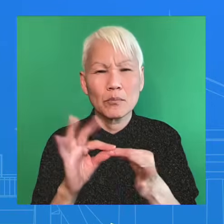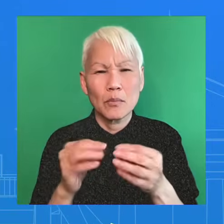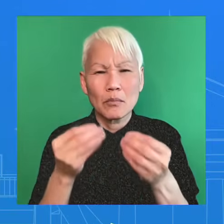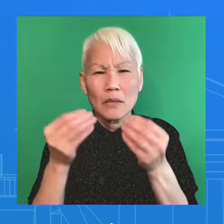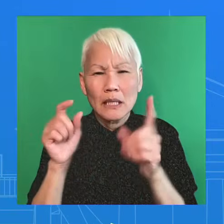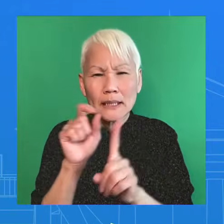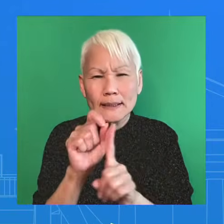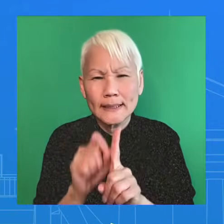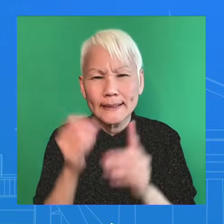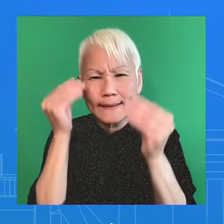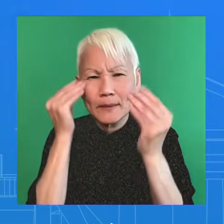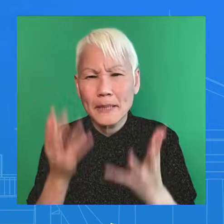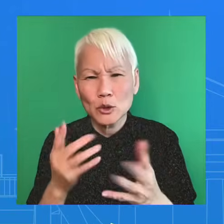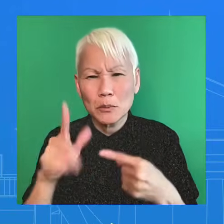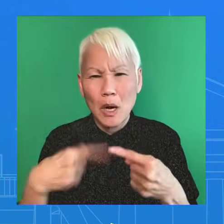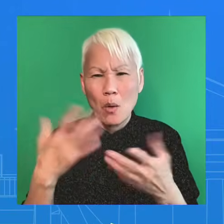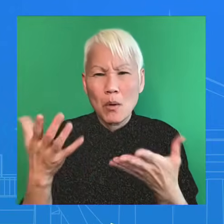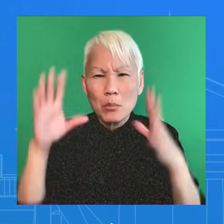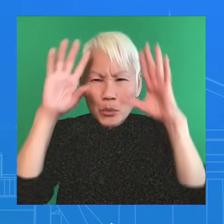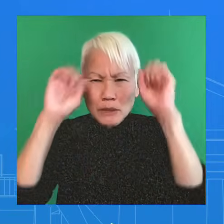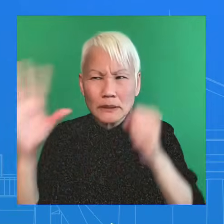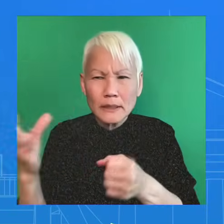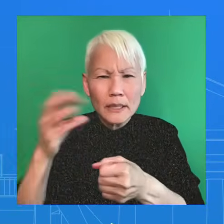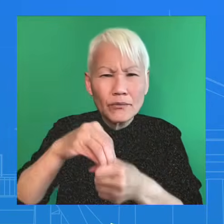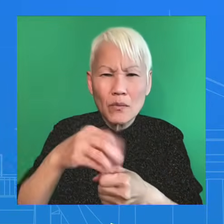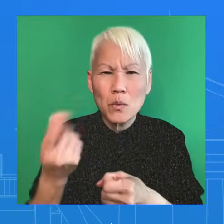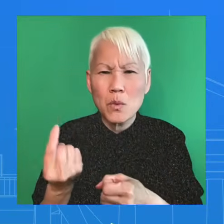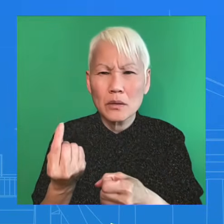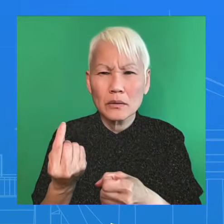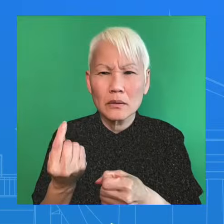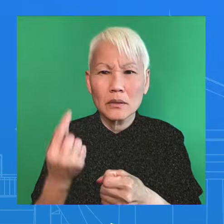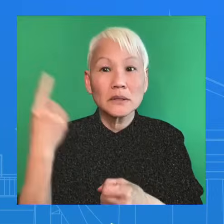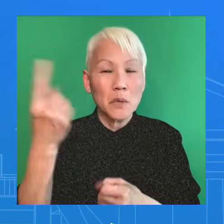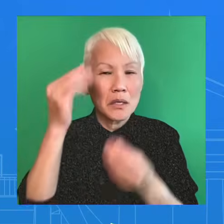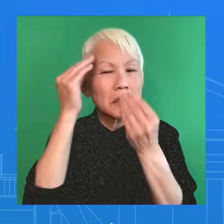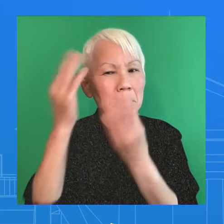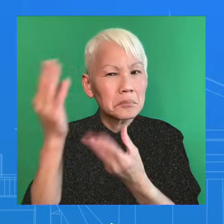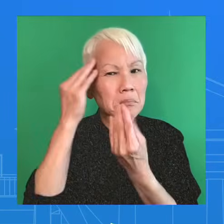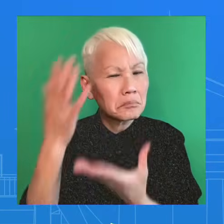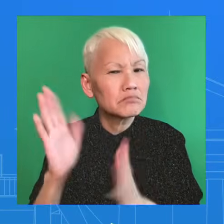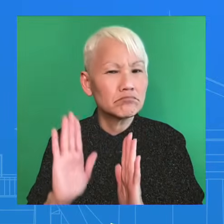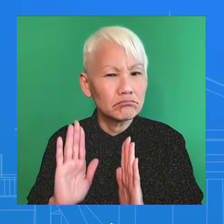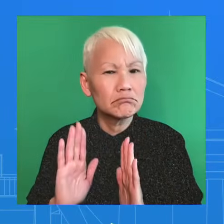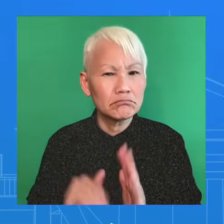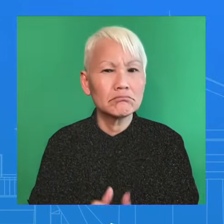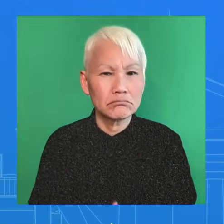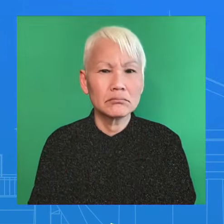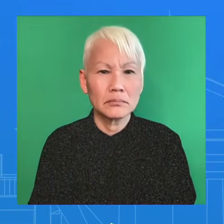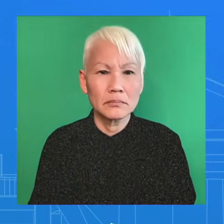I can tell you that he was certainly kept abreast. The Press: One other question. Looking ahead to the trip on Friday,